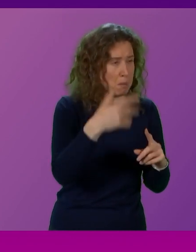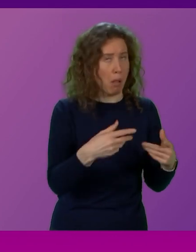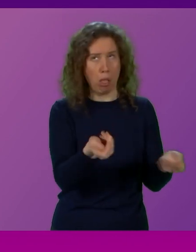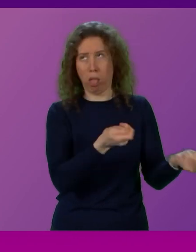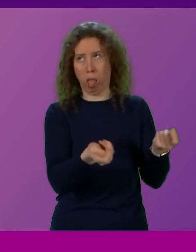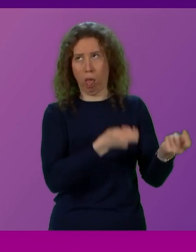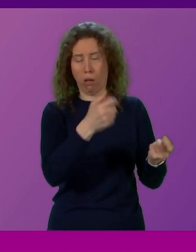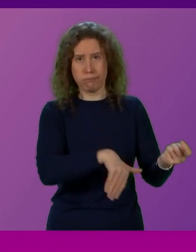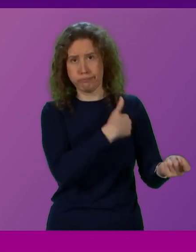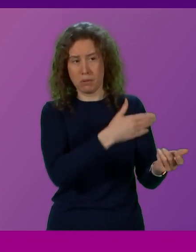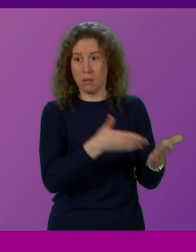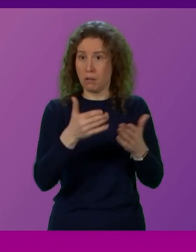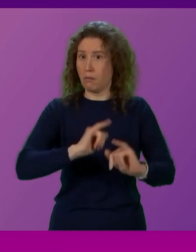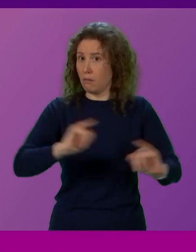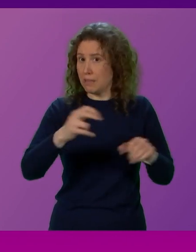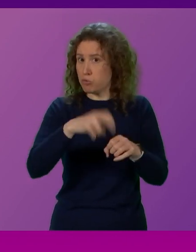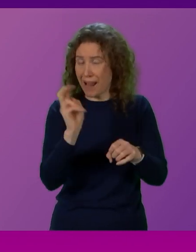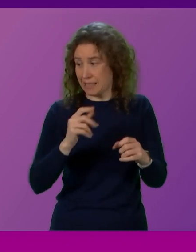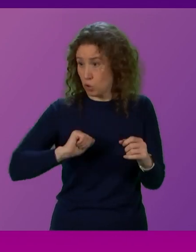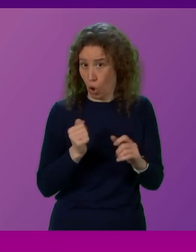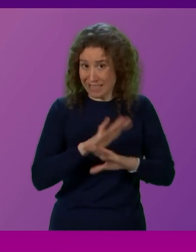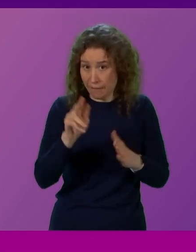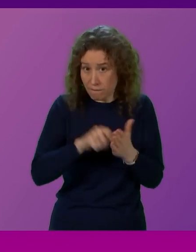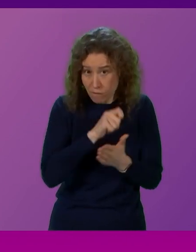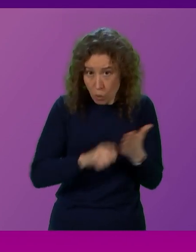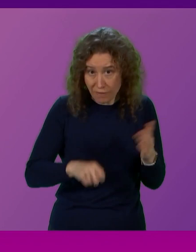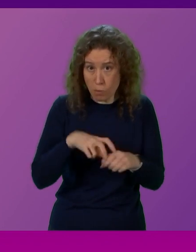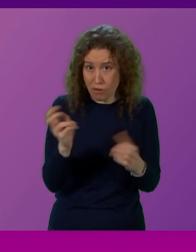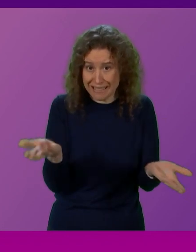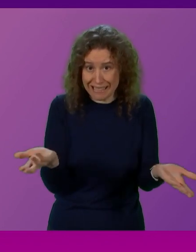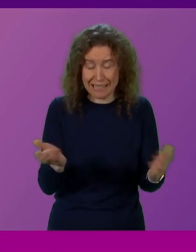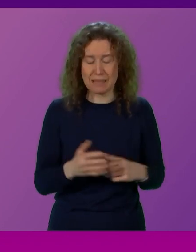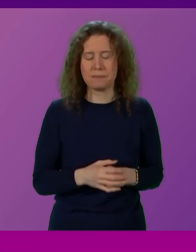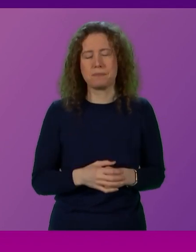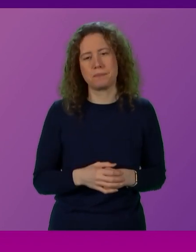a disastrous Brexit that Scotland did not vote for?